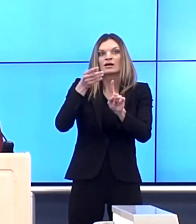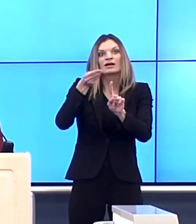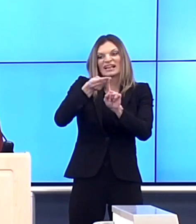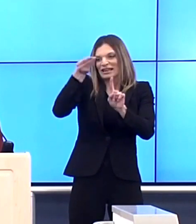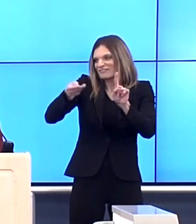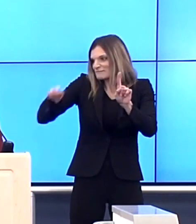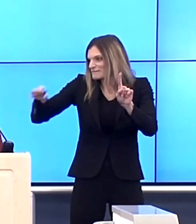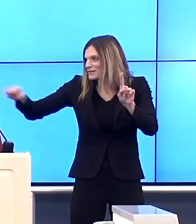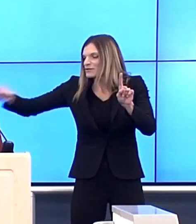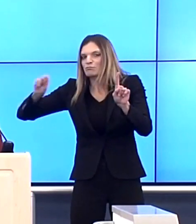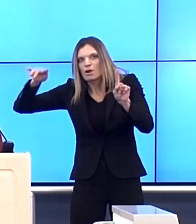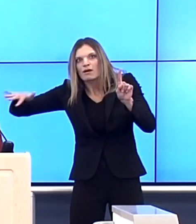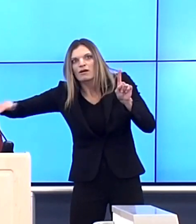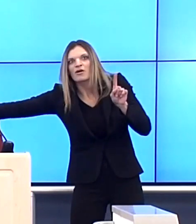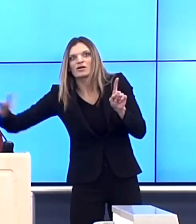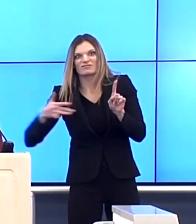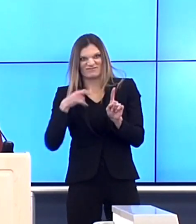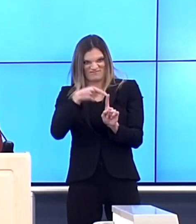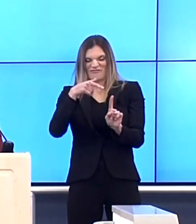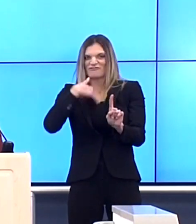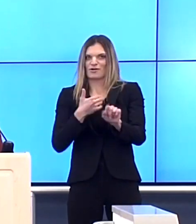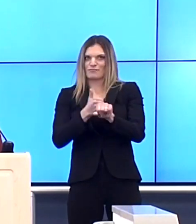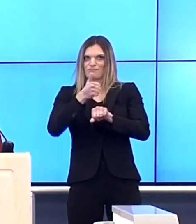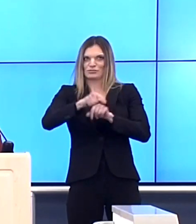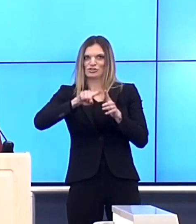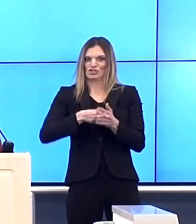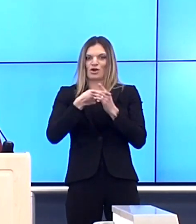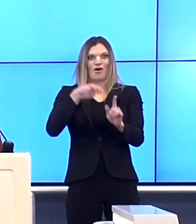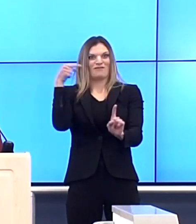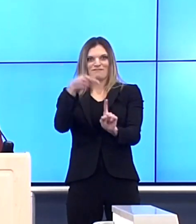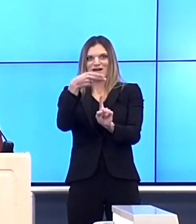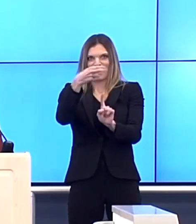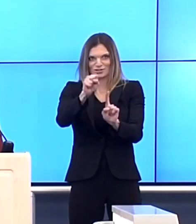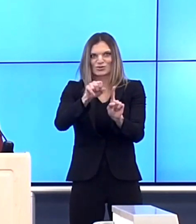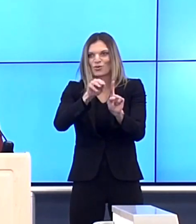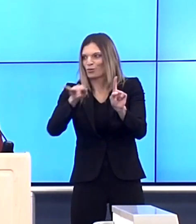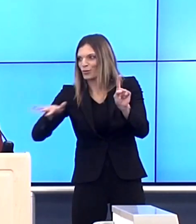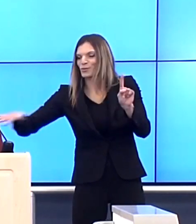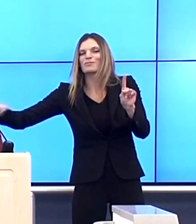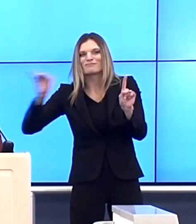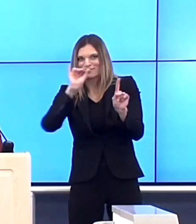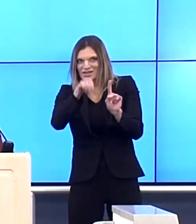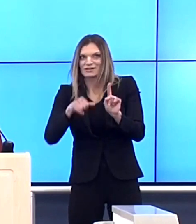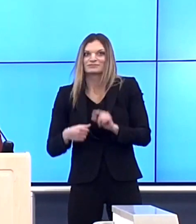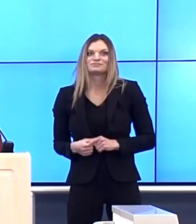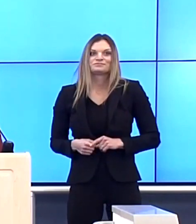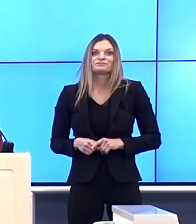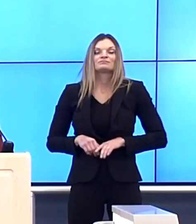THAT WE ARE SEEING HAVE MORE CASES ASSOCIATED WITH THEM. CASES ASSOCIATED WITH THEM. SO THE THING IS, THIS IS SO THE THING IS, THIS IS PREVENTABLE. PREVENTABLE. THAT IS WHAT GIVES ME HOPE.